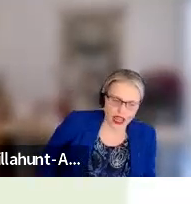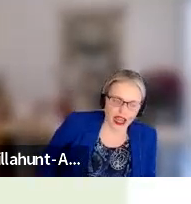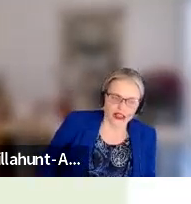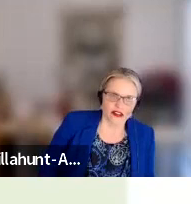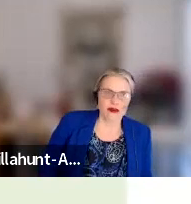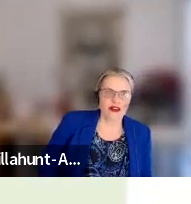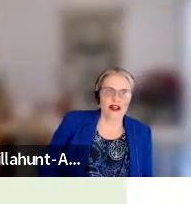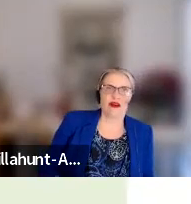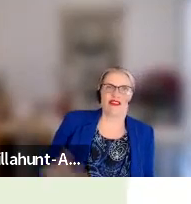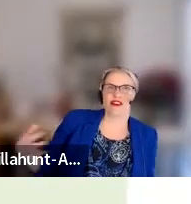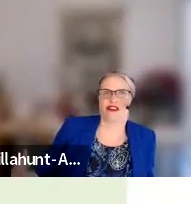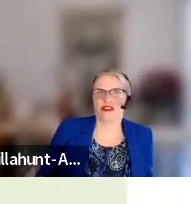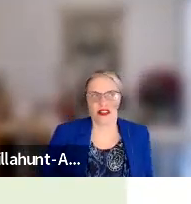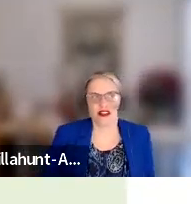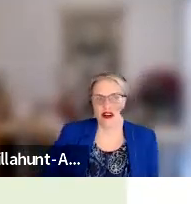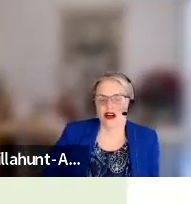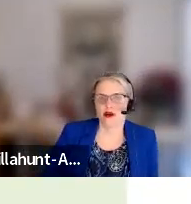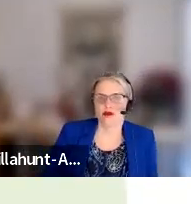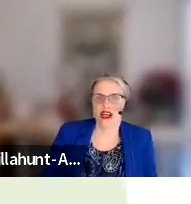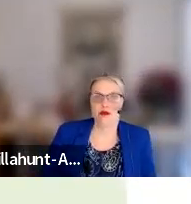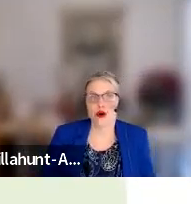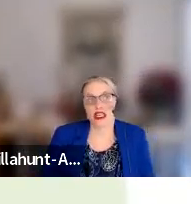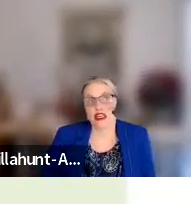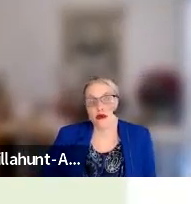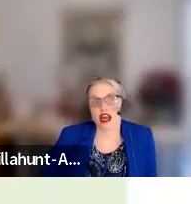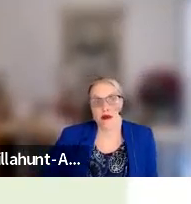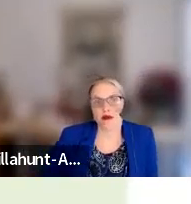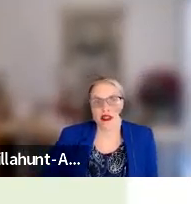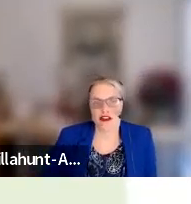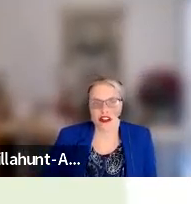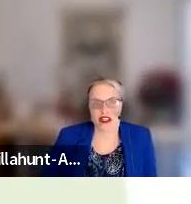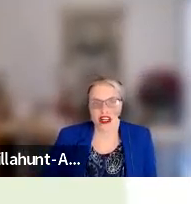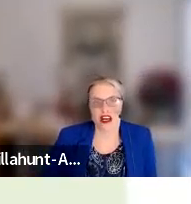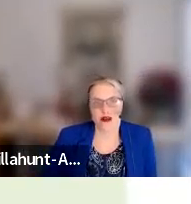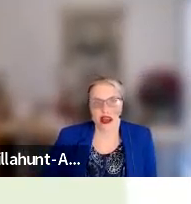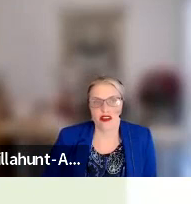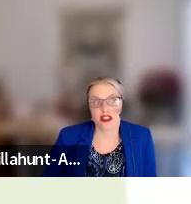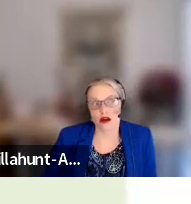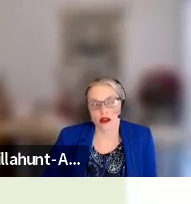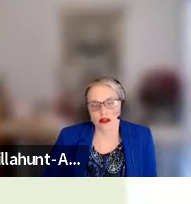So that was kind of my first time working with that population at the adult level.